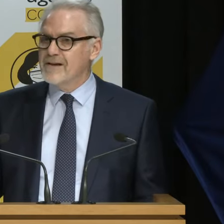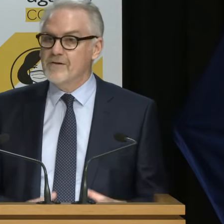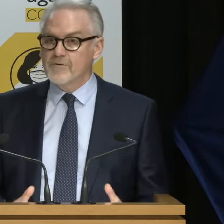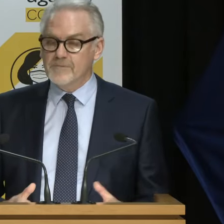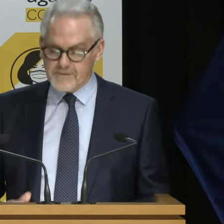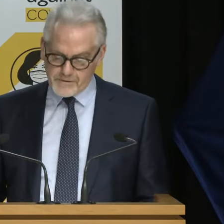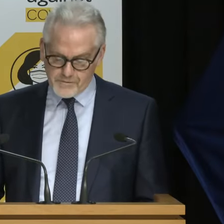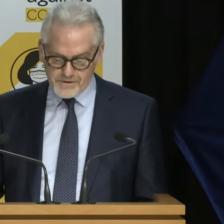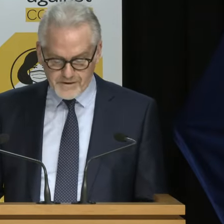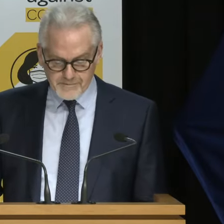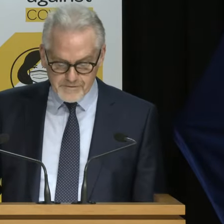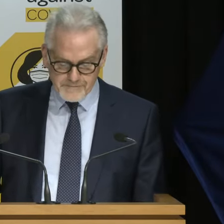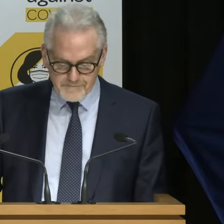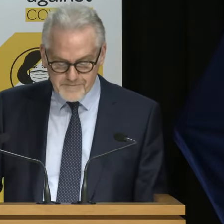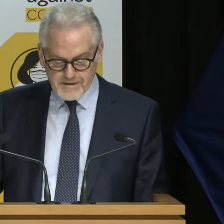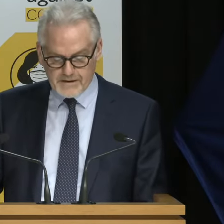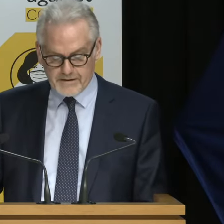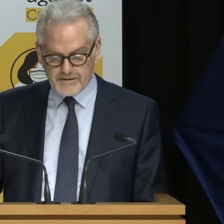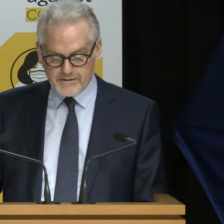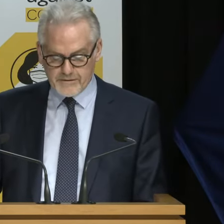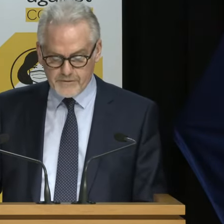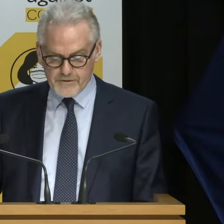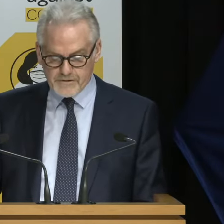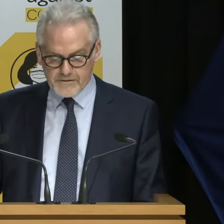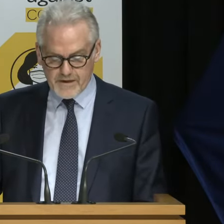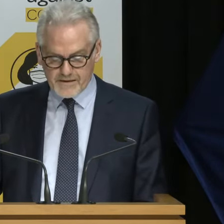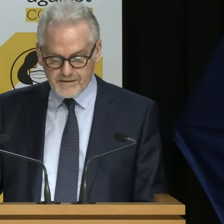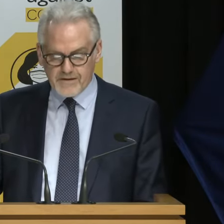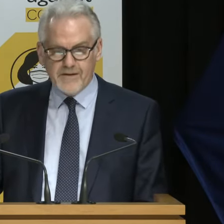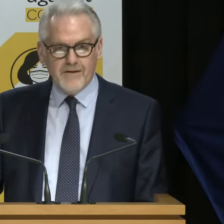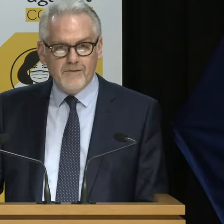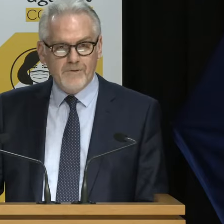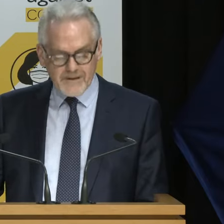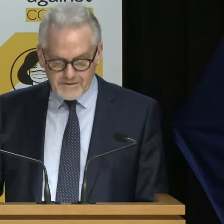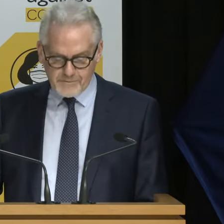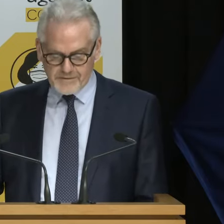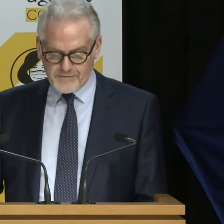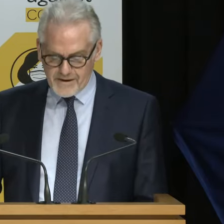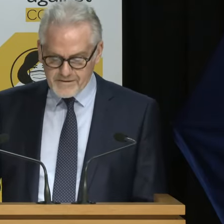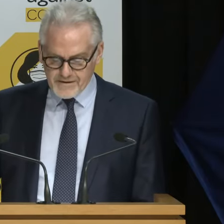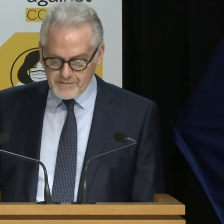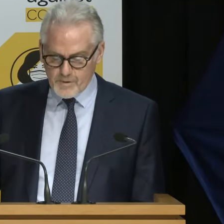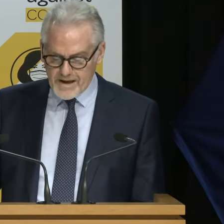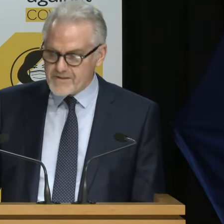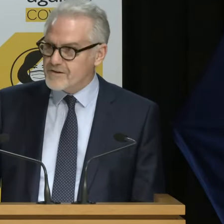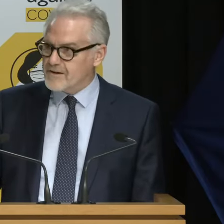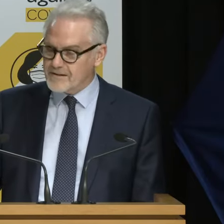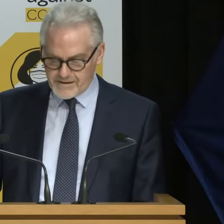assured that we have excellent laboratory services in this country.